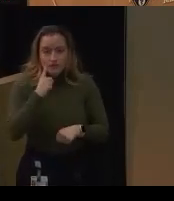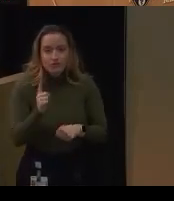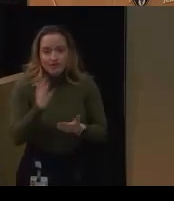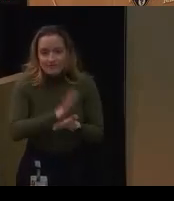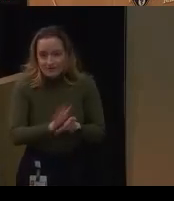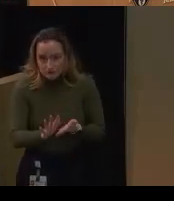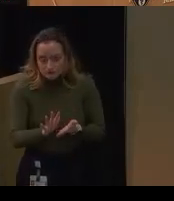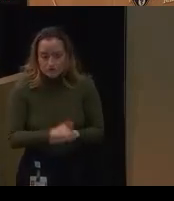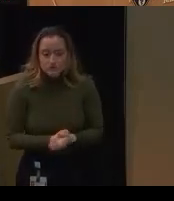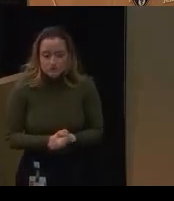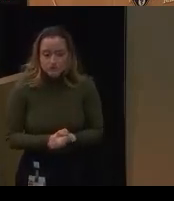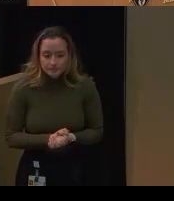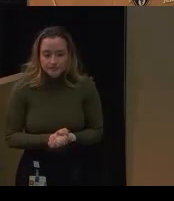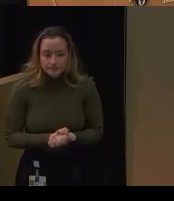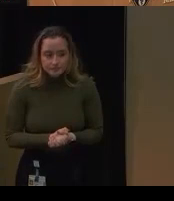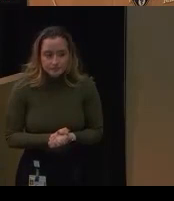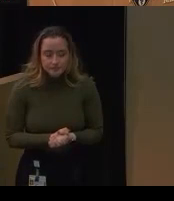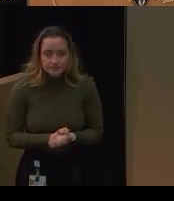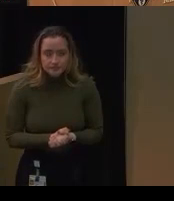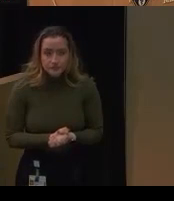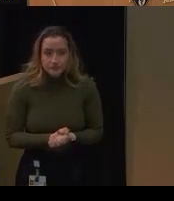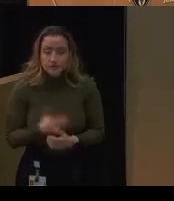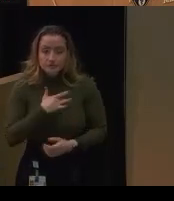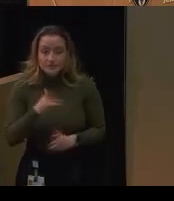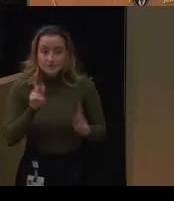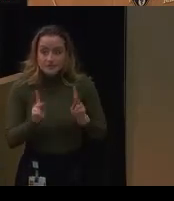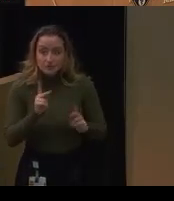literature where folks who are typically having fiction people read fiction for maybe 15 minutes